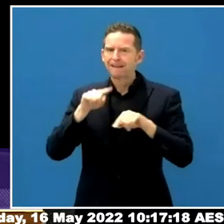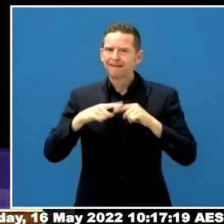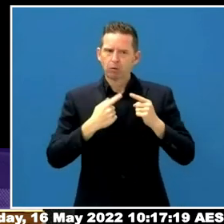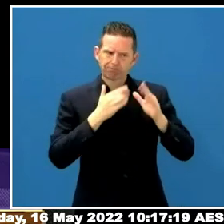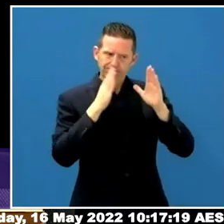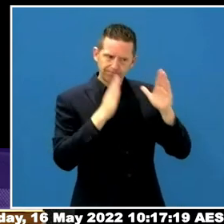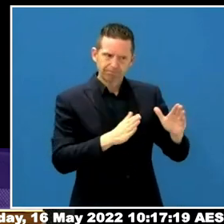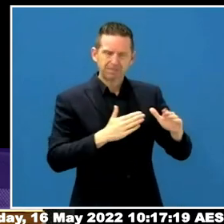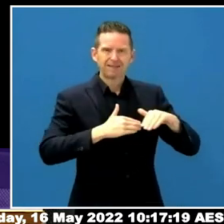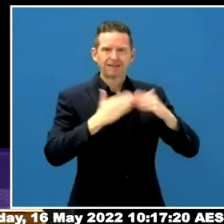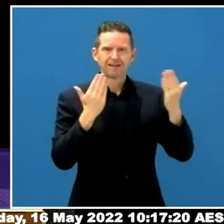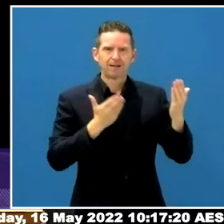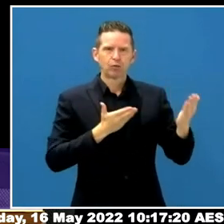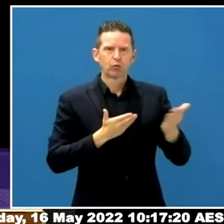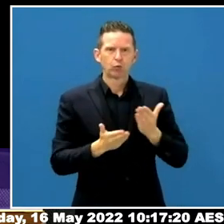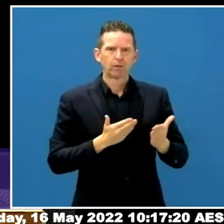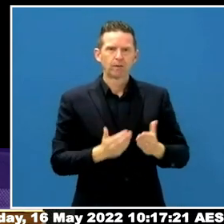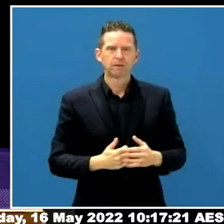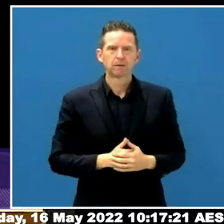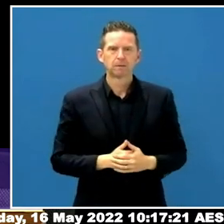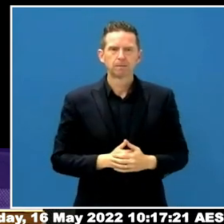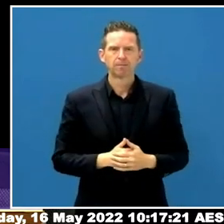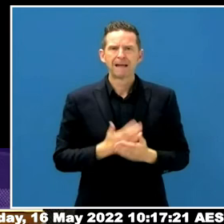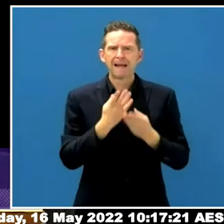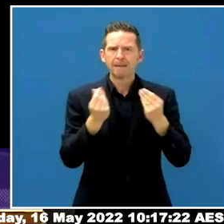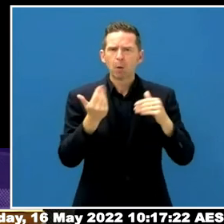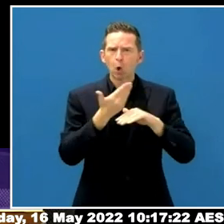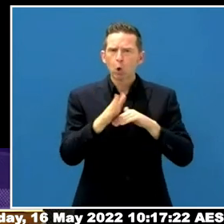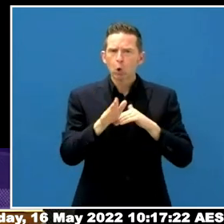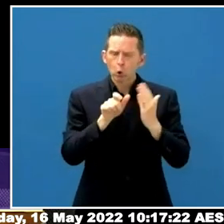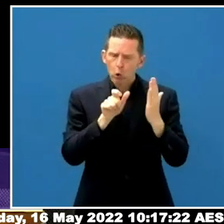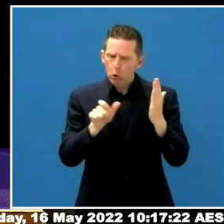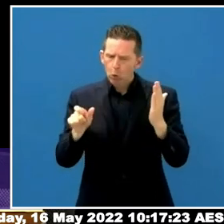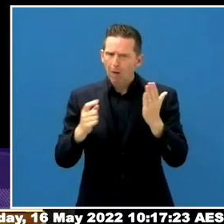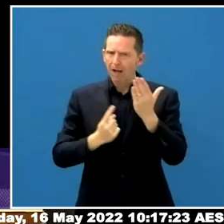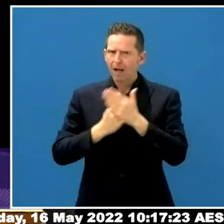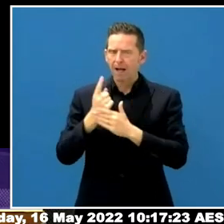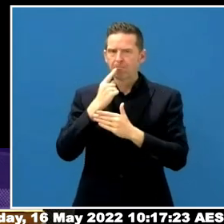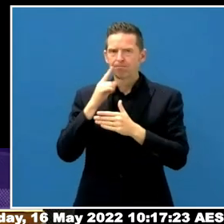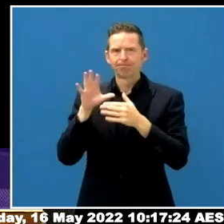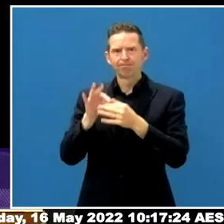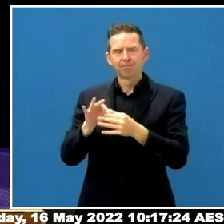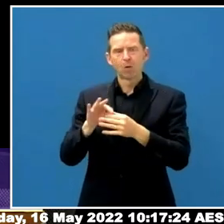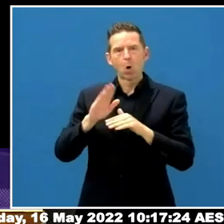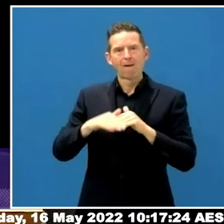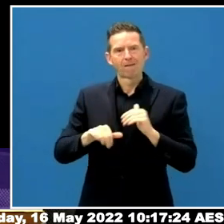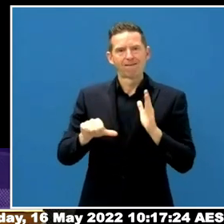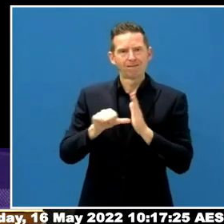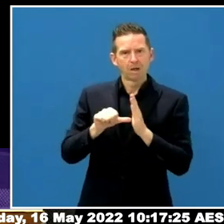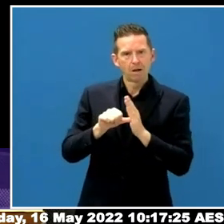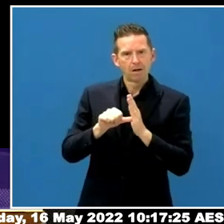This introduces some different terminology and particular issues connected with funding which I will address shortly.